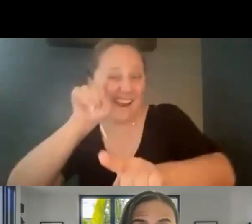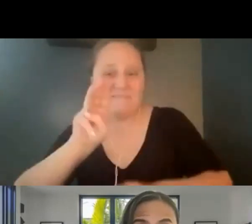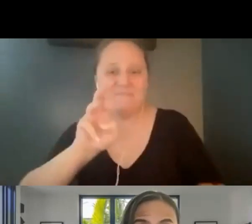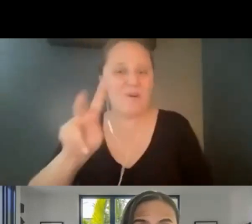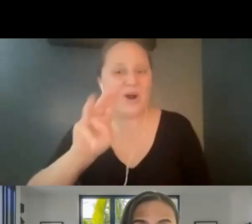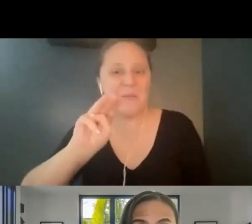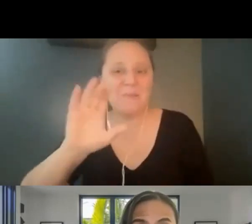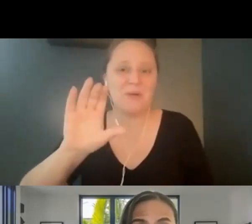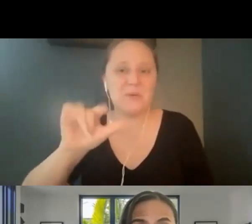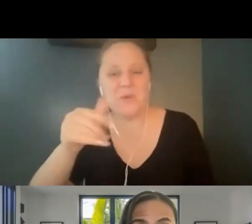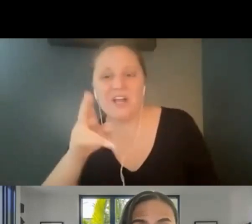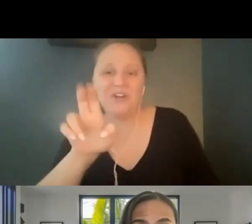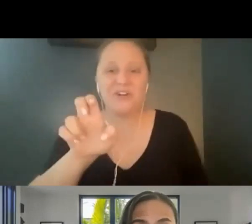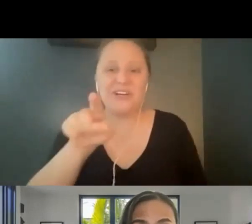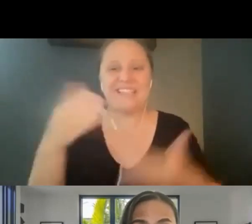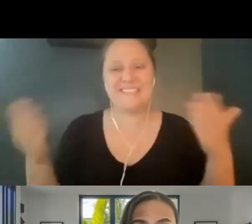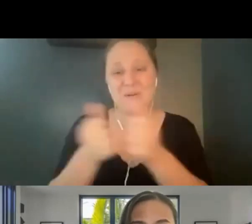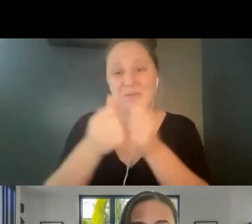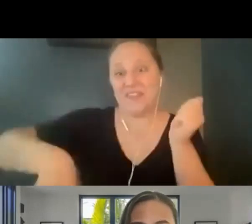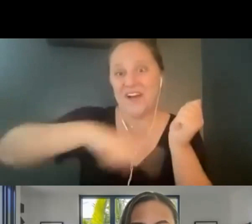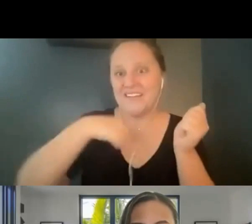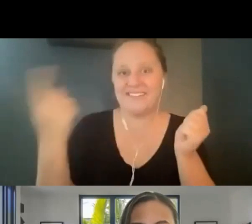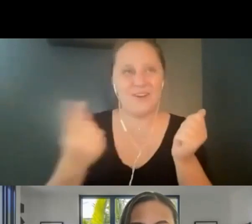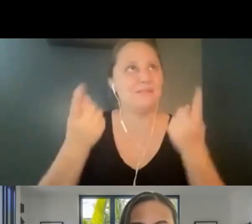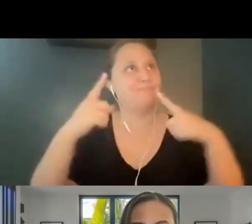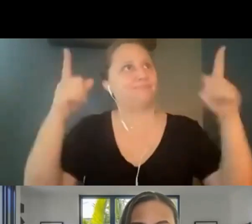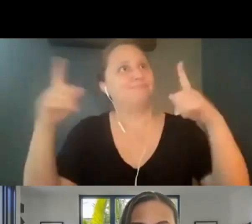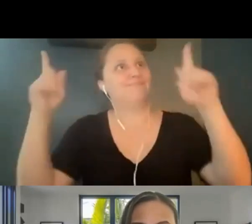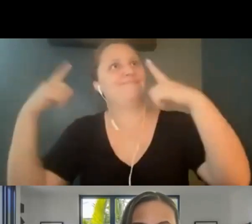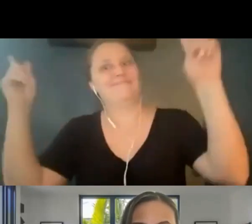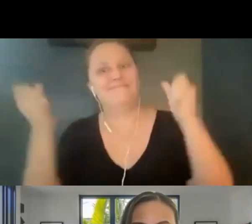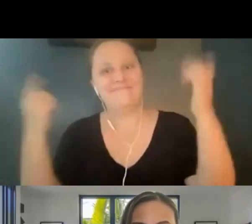He's a door buster! He definitely